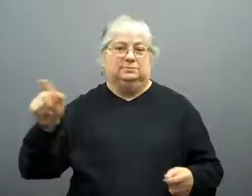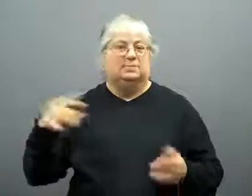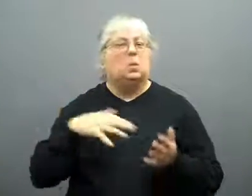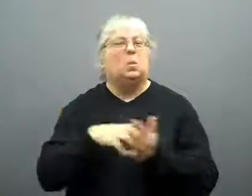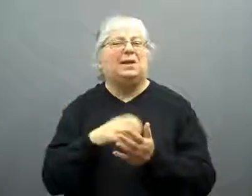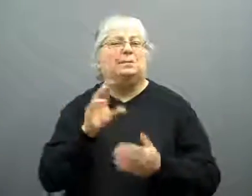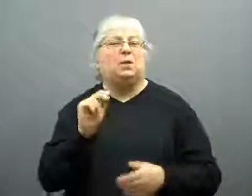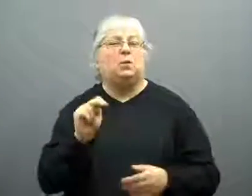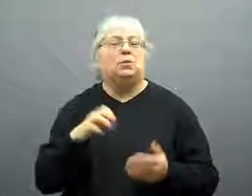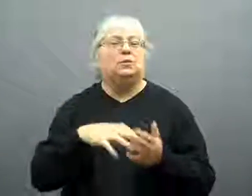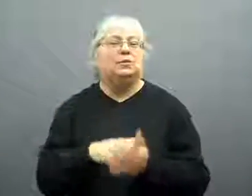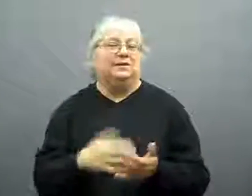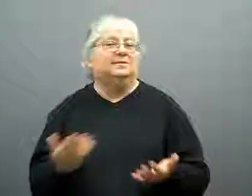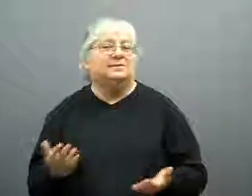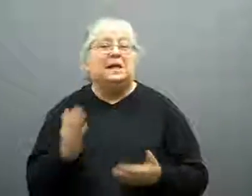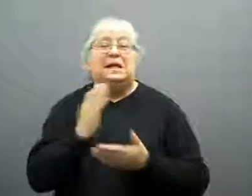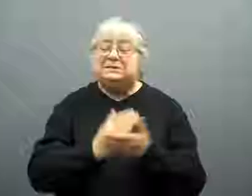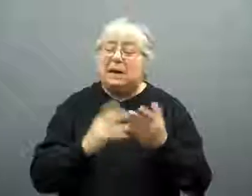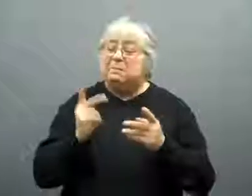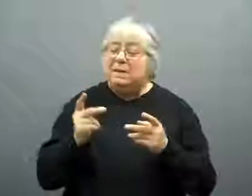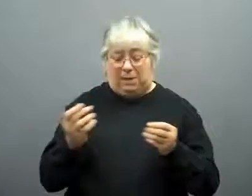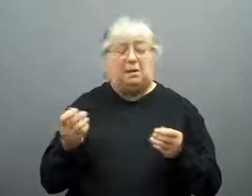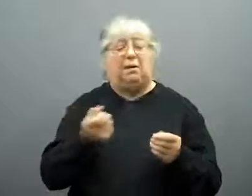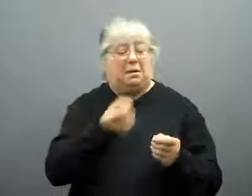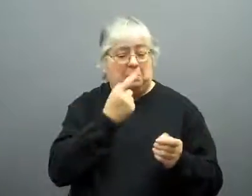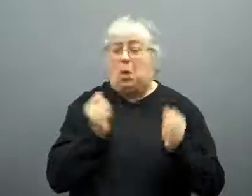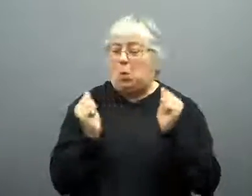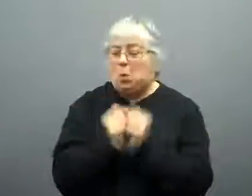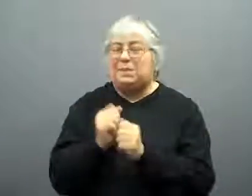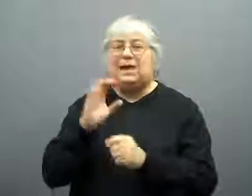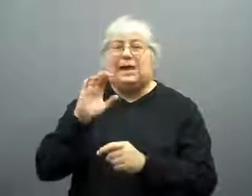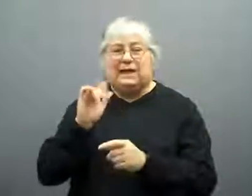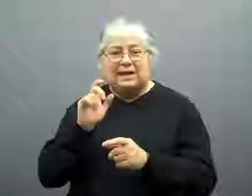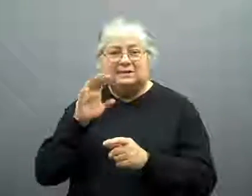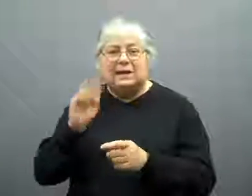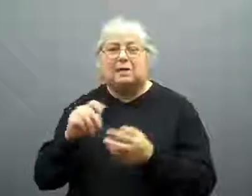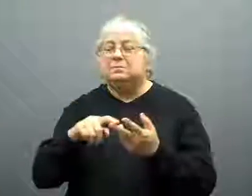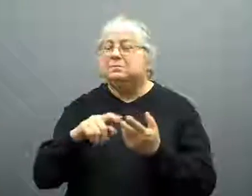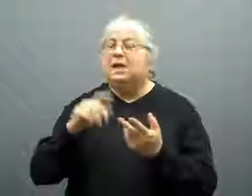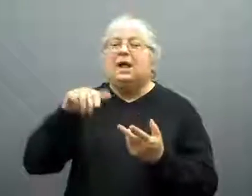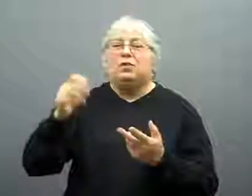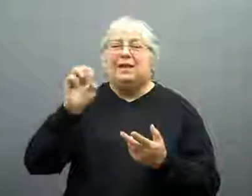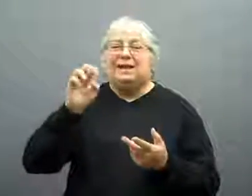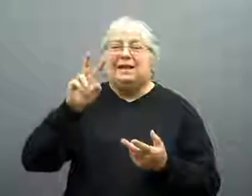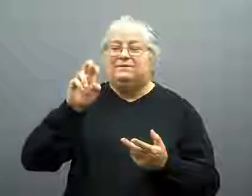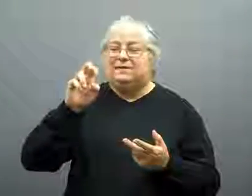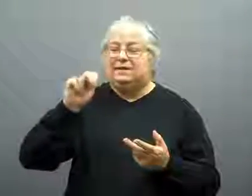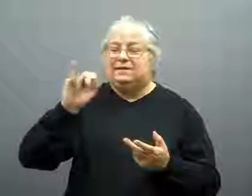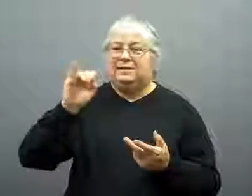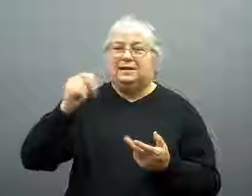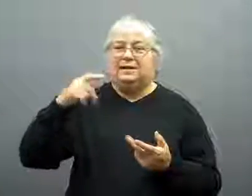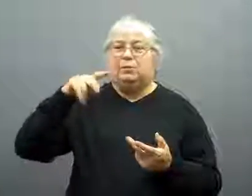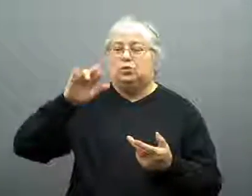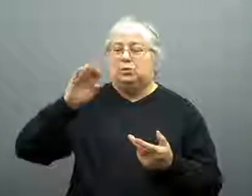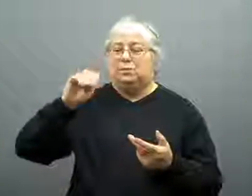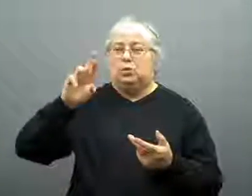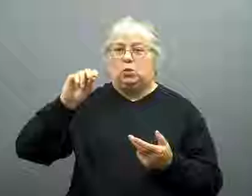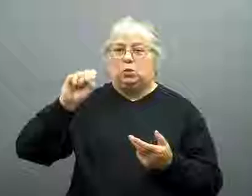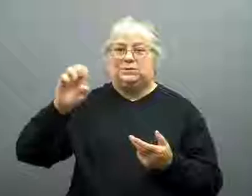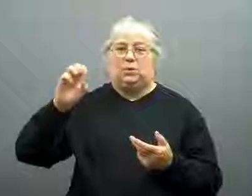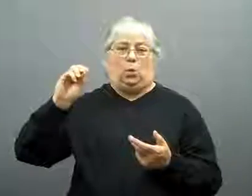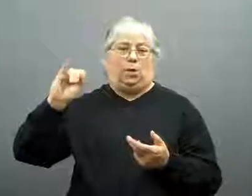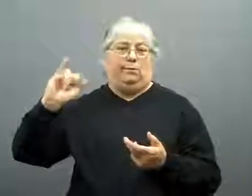a weakening of the bones.